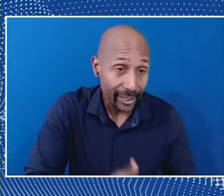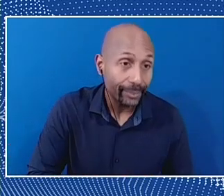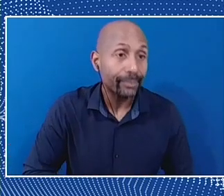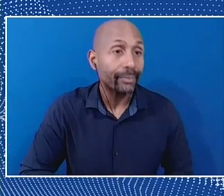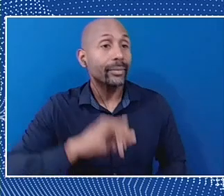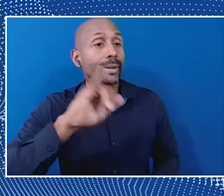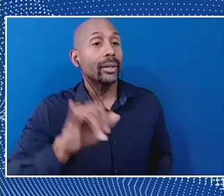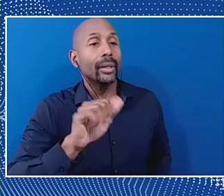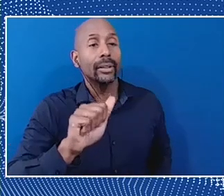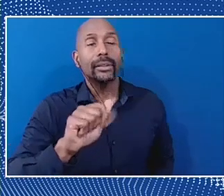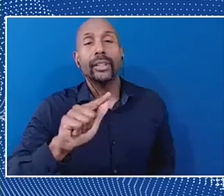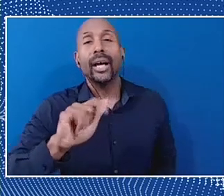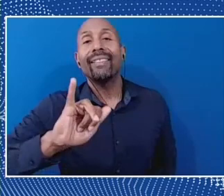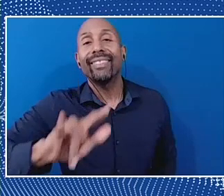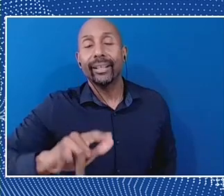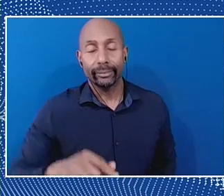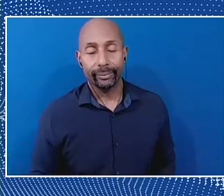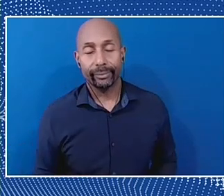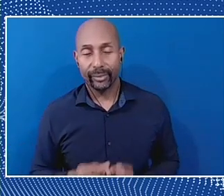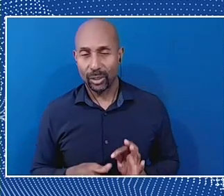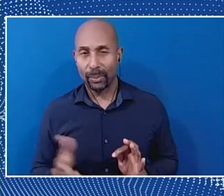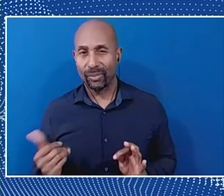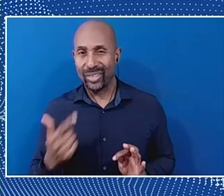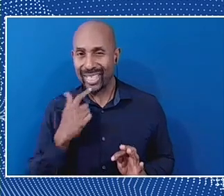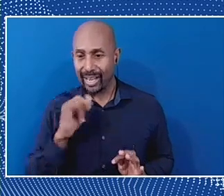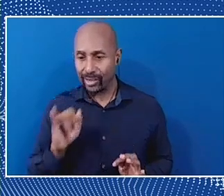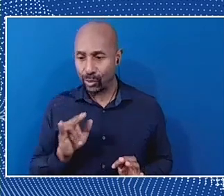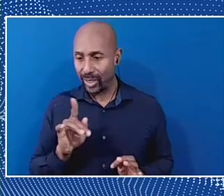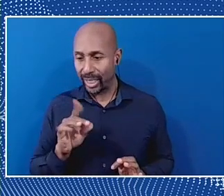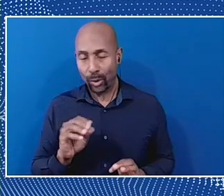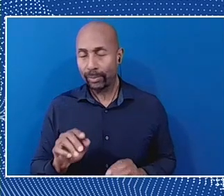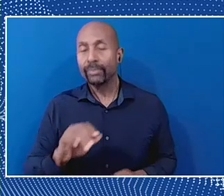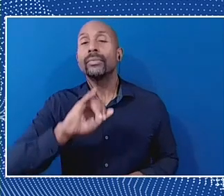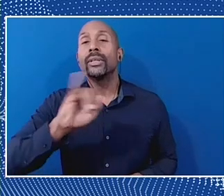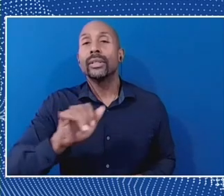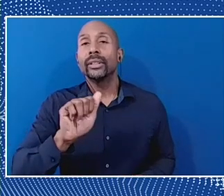Thank you. So, Tamy, thank you for the clarification around the Department's